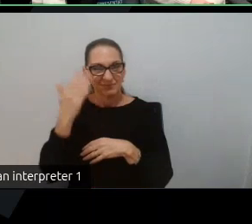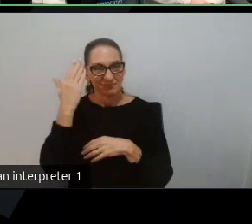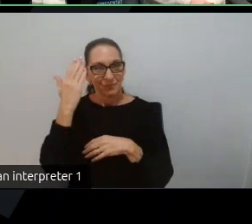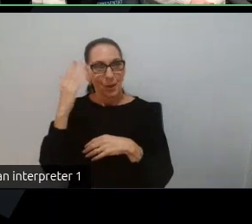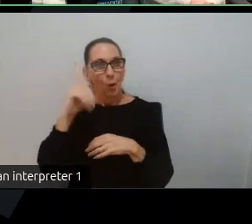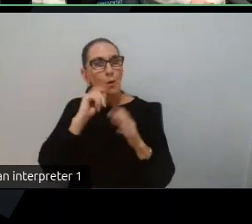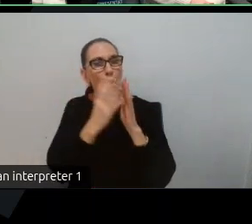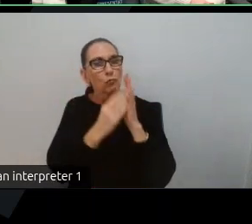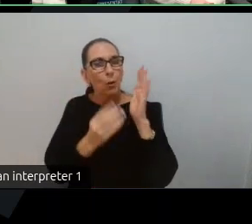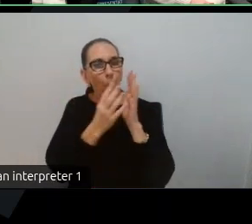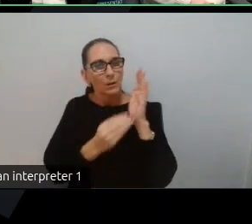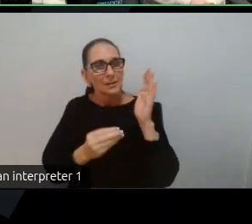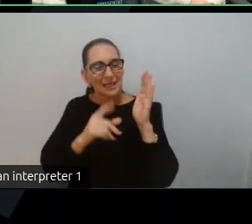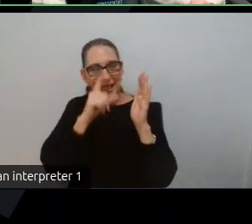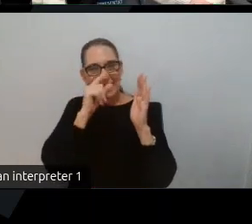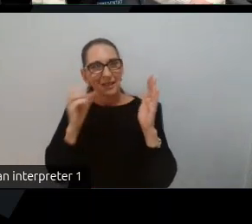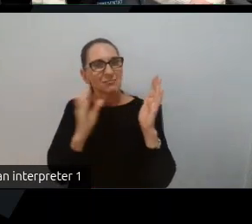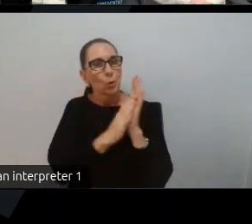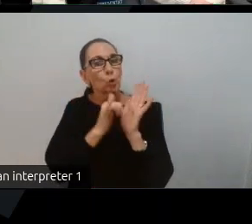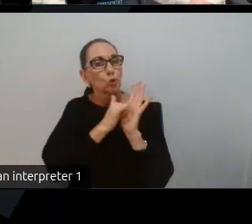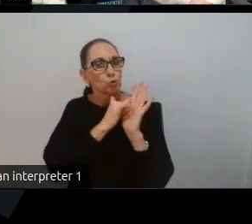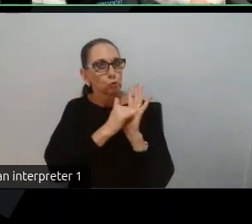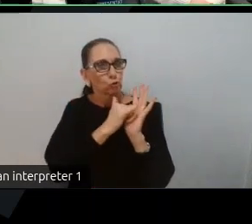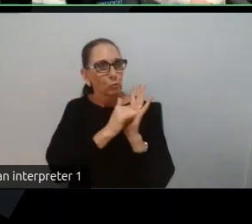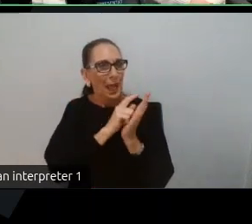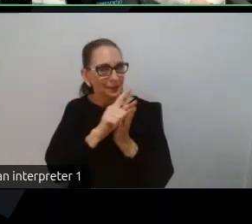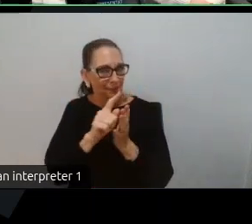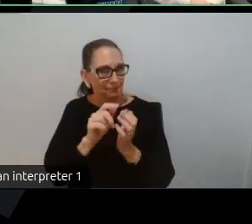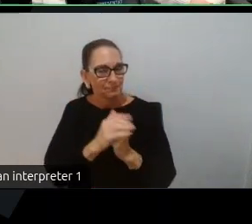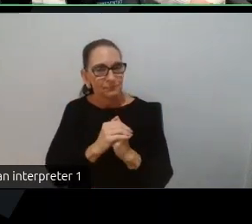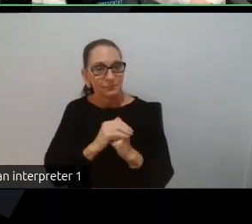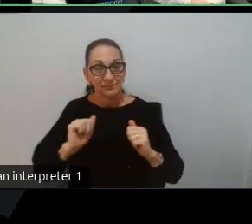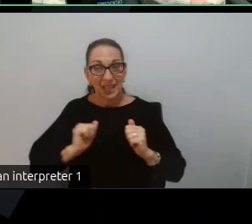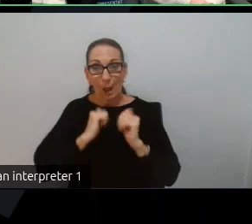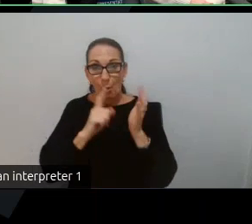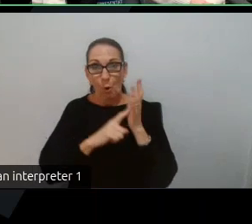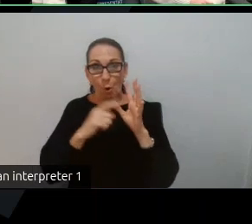will be available on our YouTube channel. The laws and content is accurate on the day of the